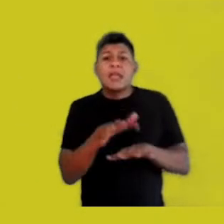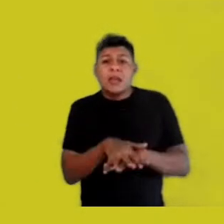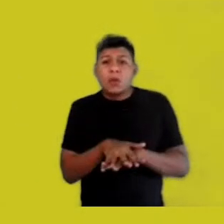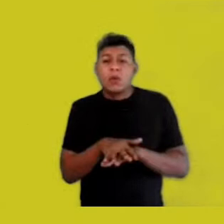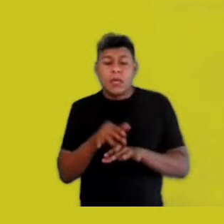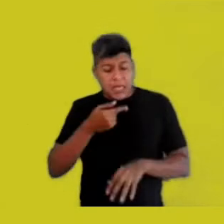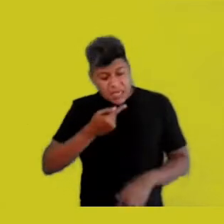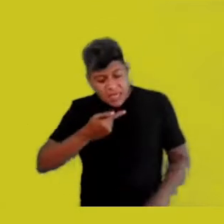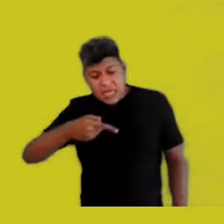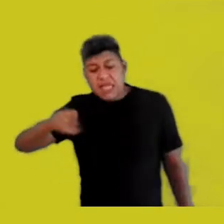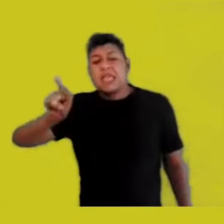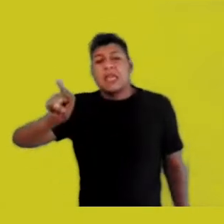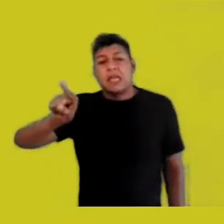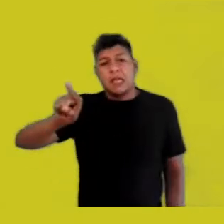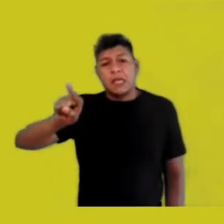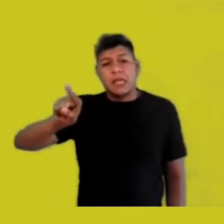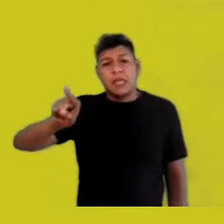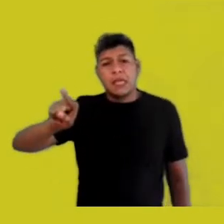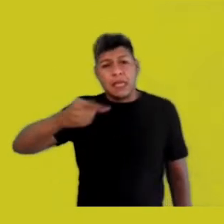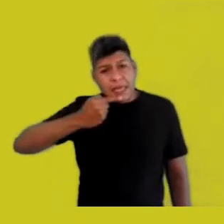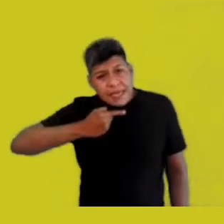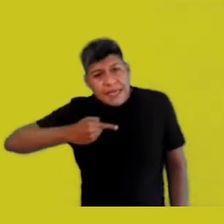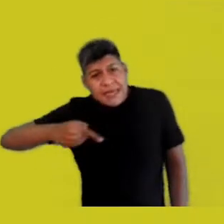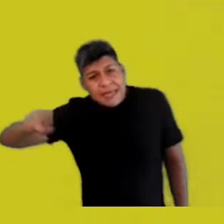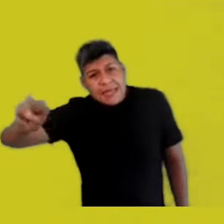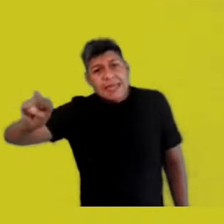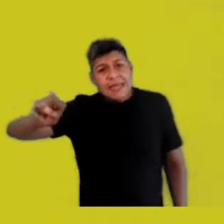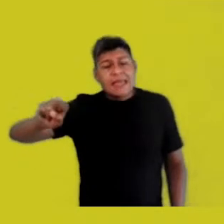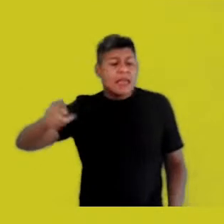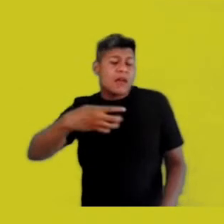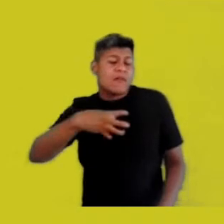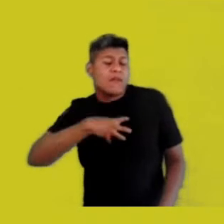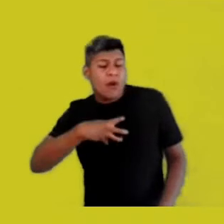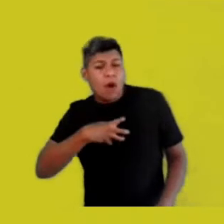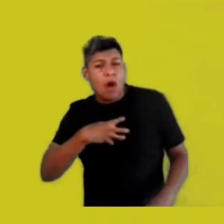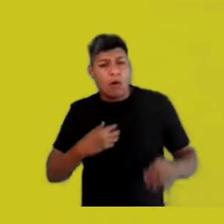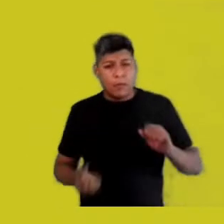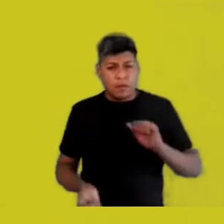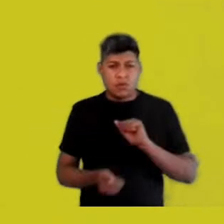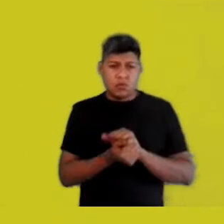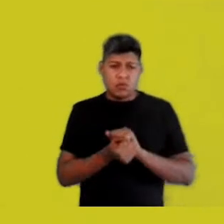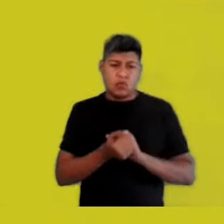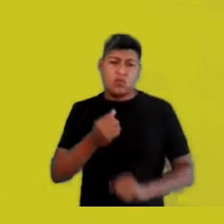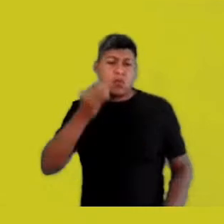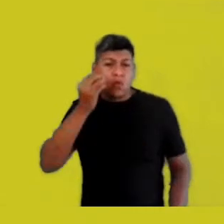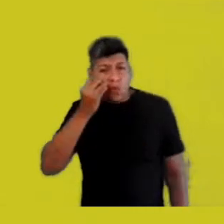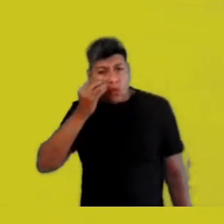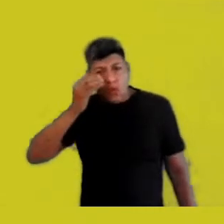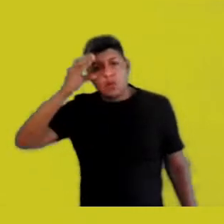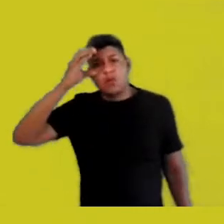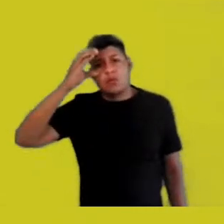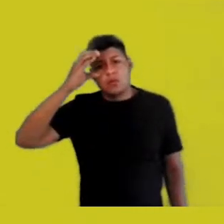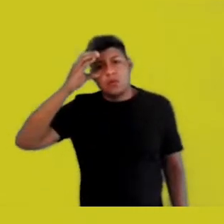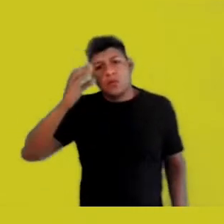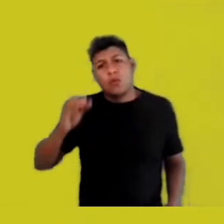And this other way of dealing with knowledge; and this other way.